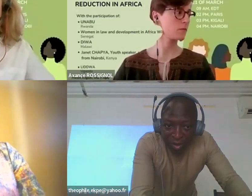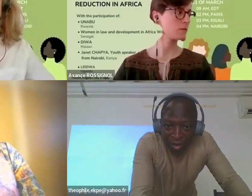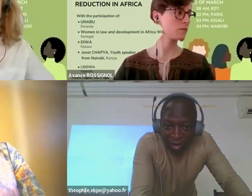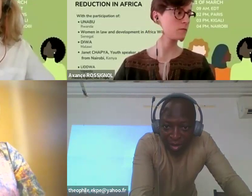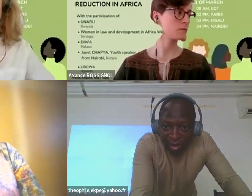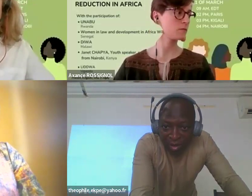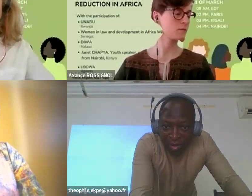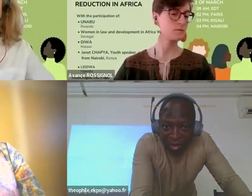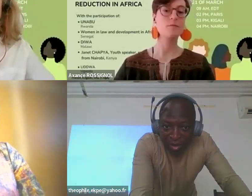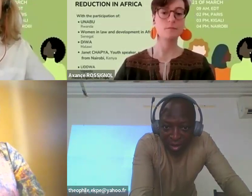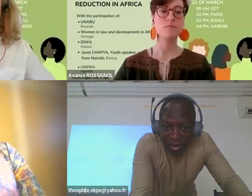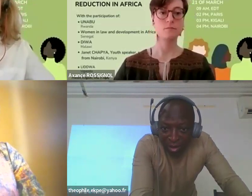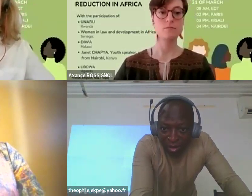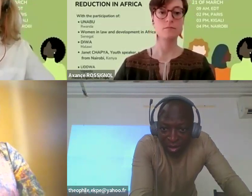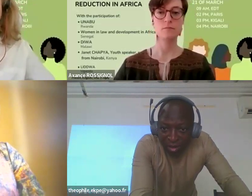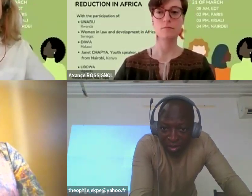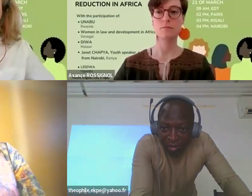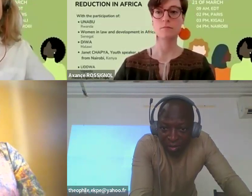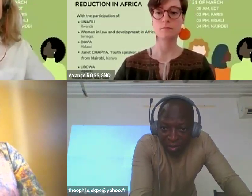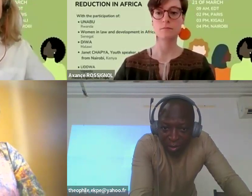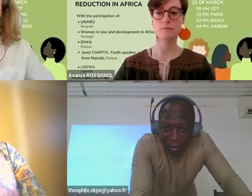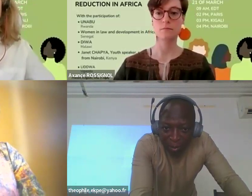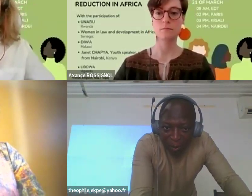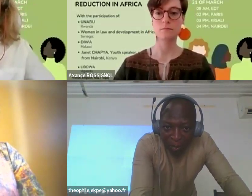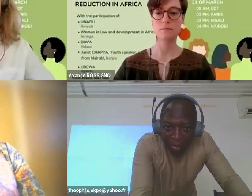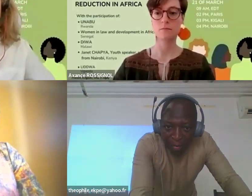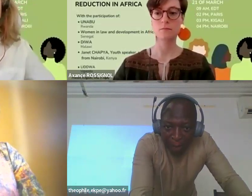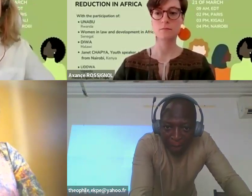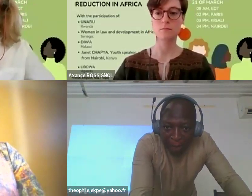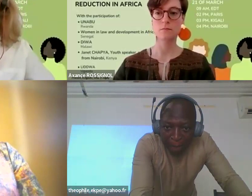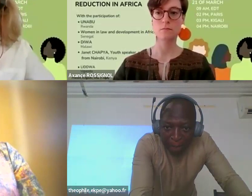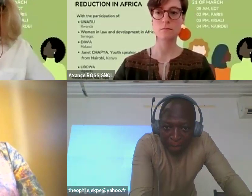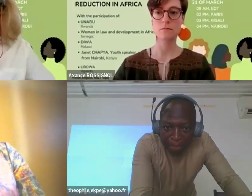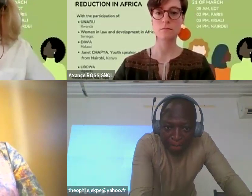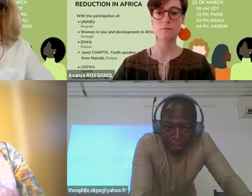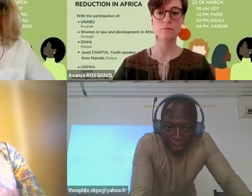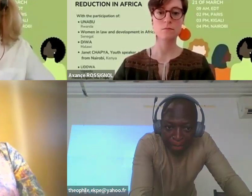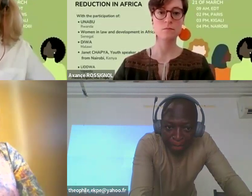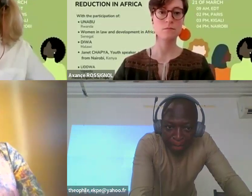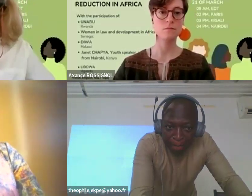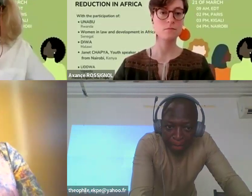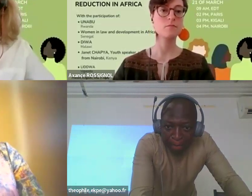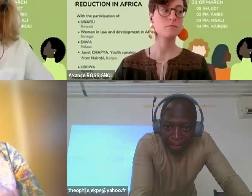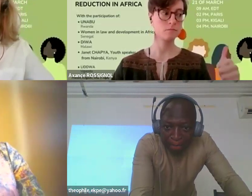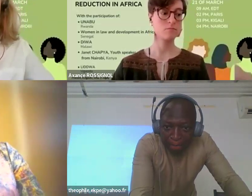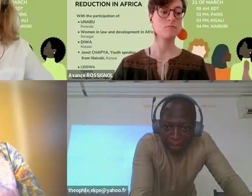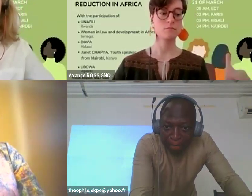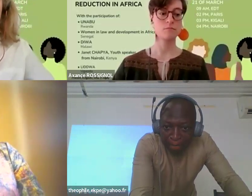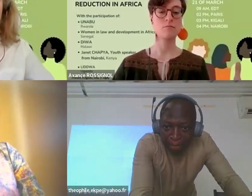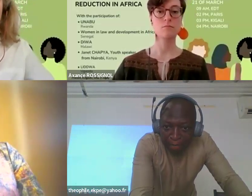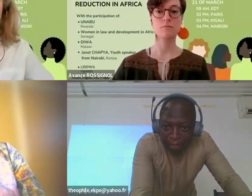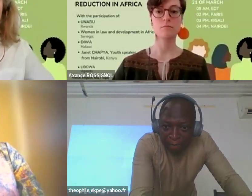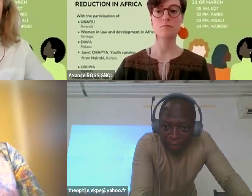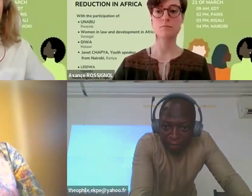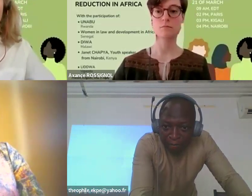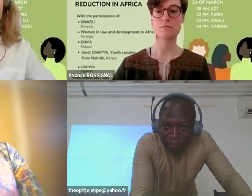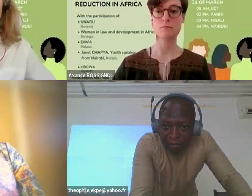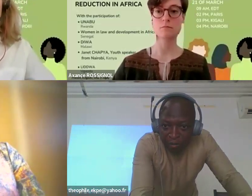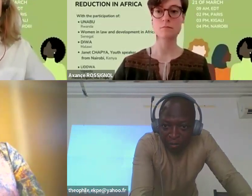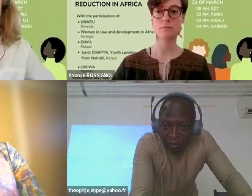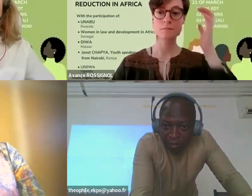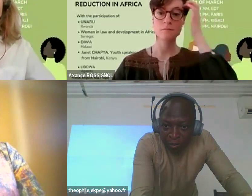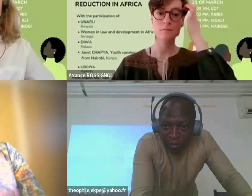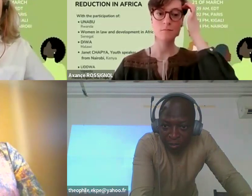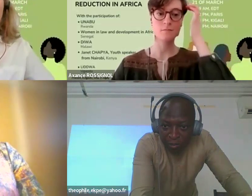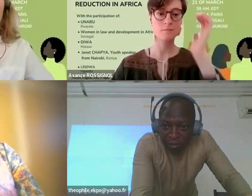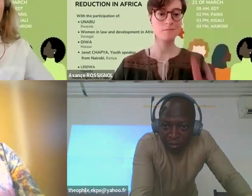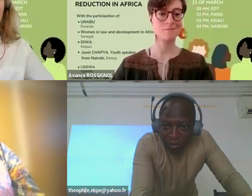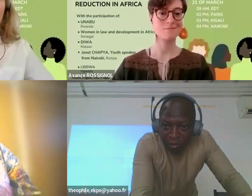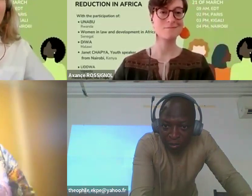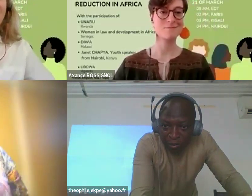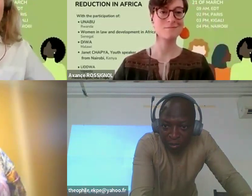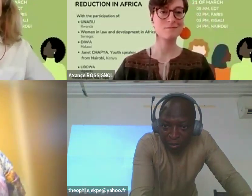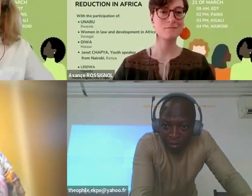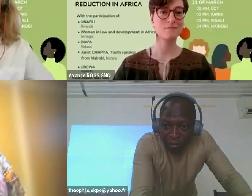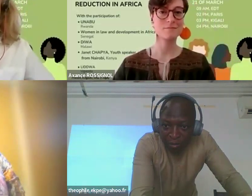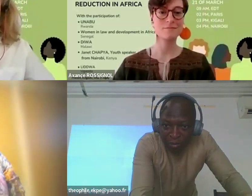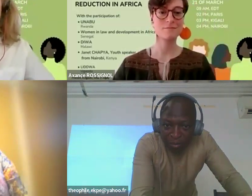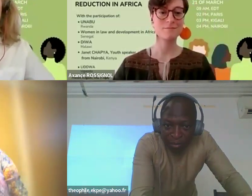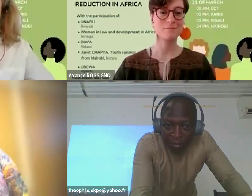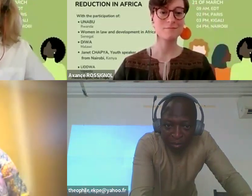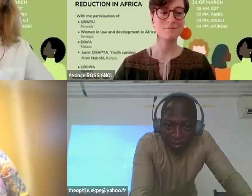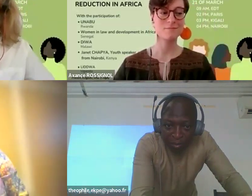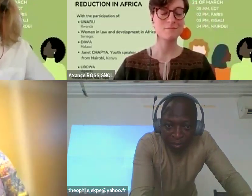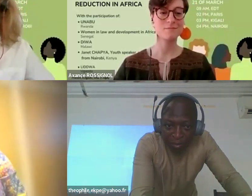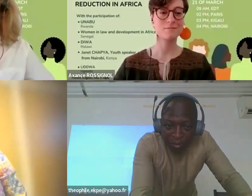Welcome everyone, welcome to this Making It Work and partners' Webinar. We are very happy to have you on board.